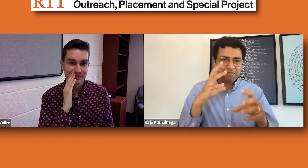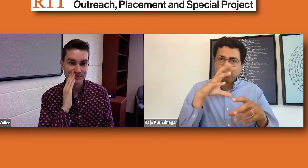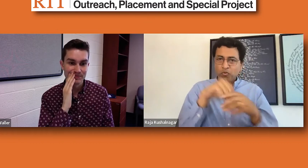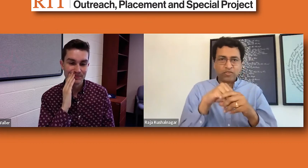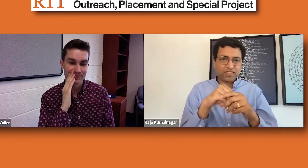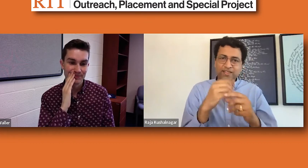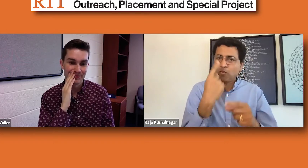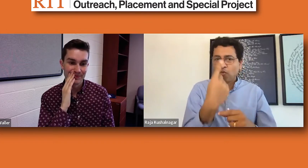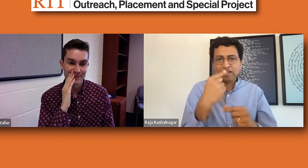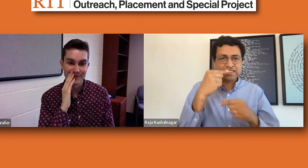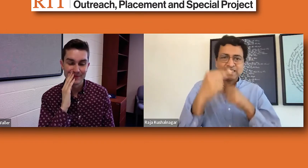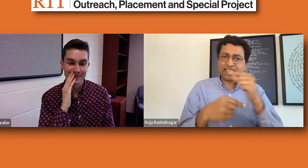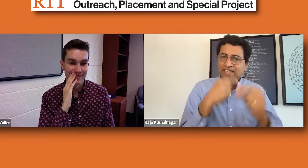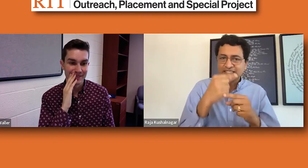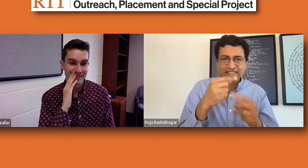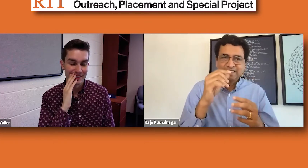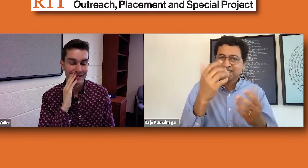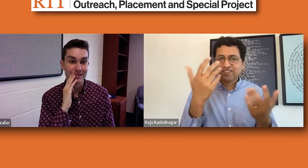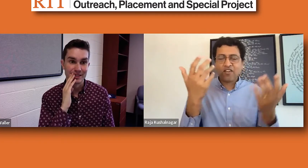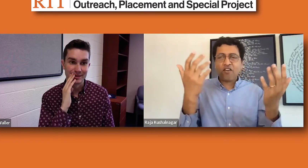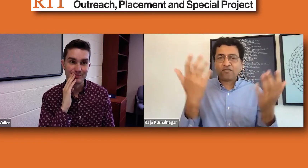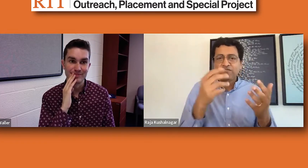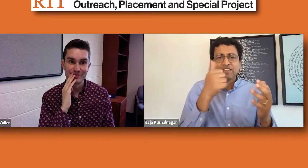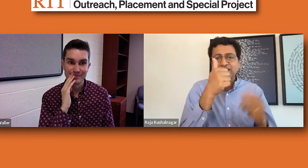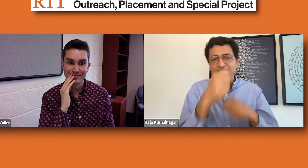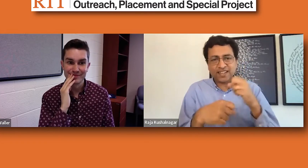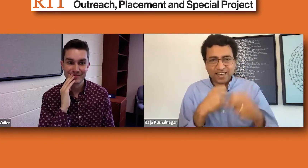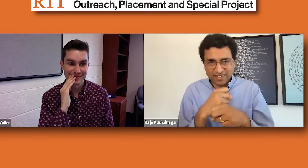I think within a generation, maybe, maybe another ten years,